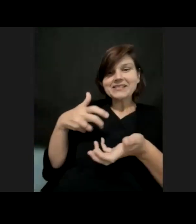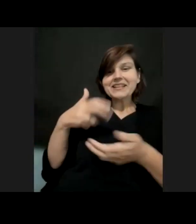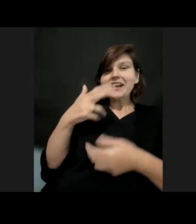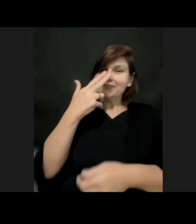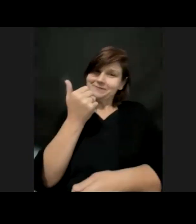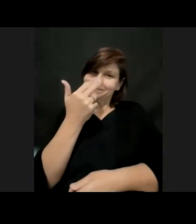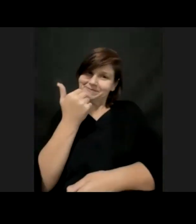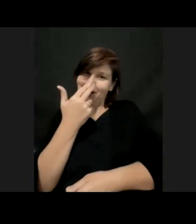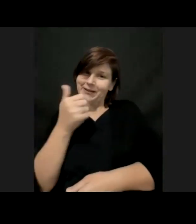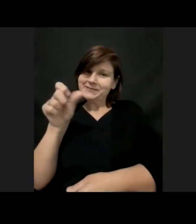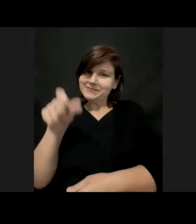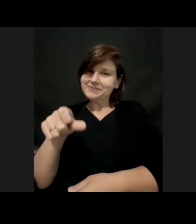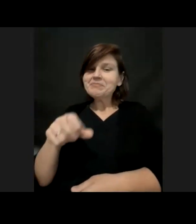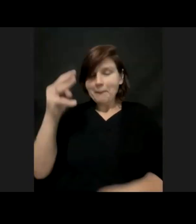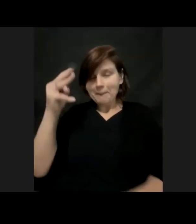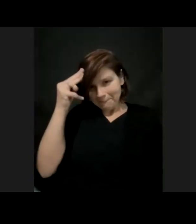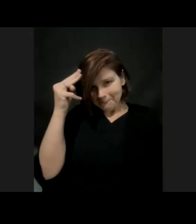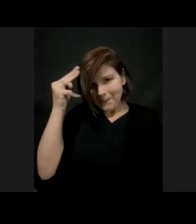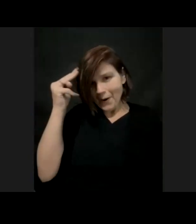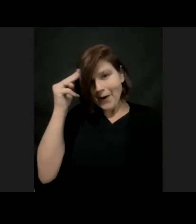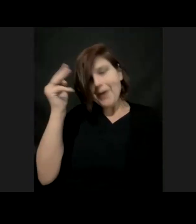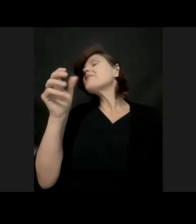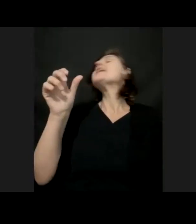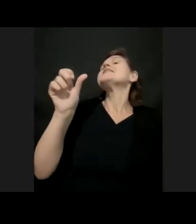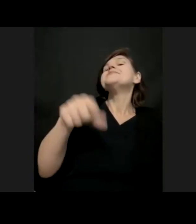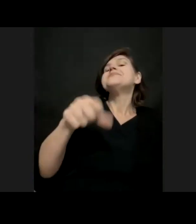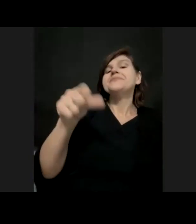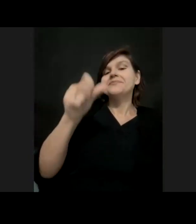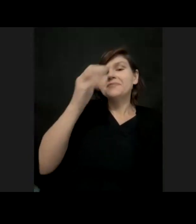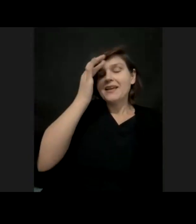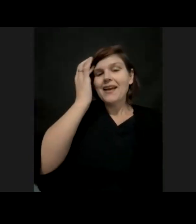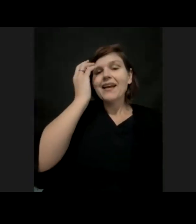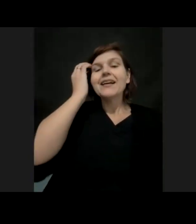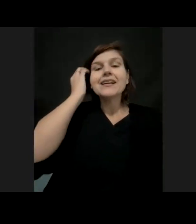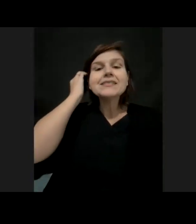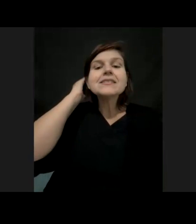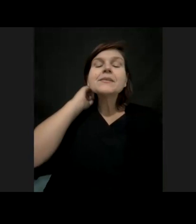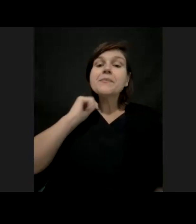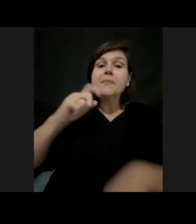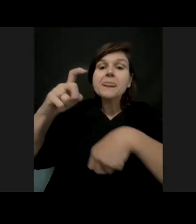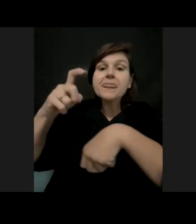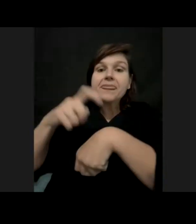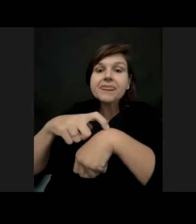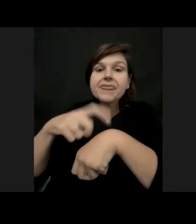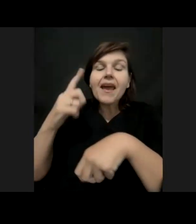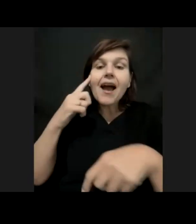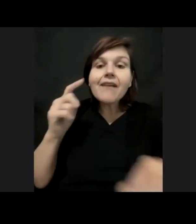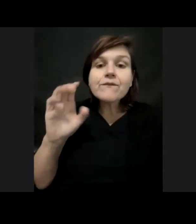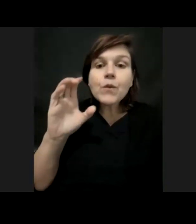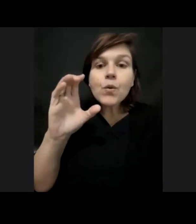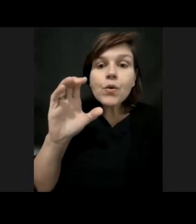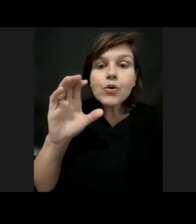You're very funny, Marvin. Right, Gwynnie Gwyn Gwyn. Is it time for our craft time? It is, Marvin!